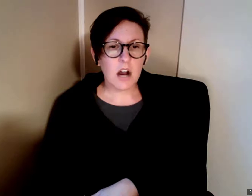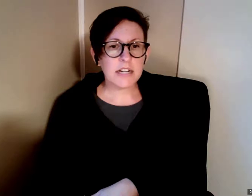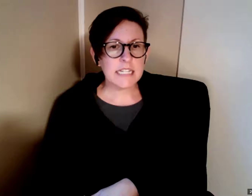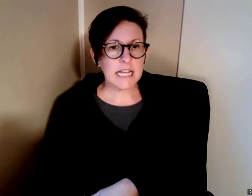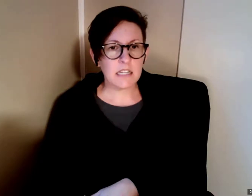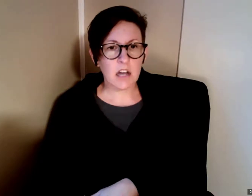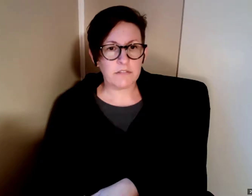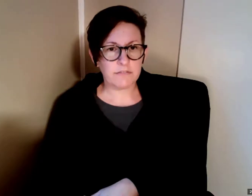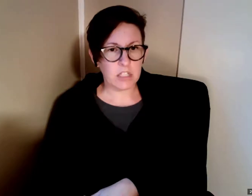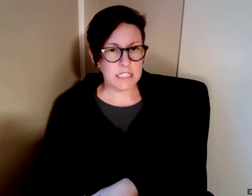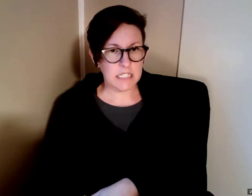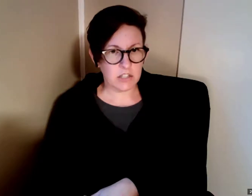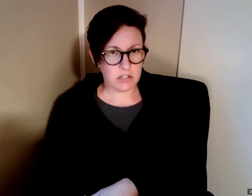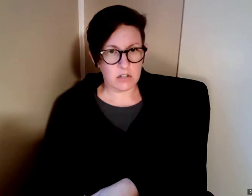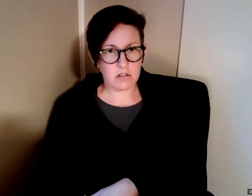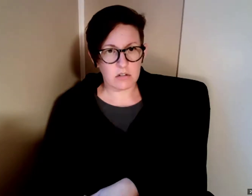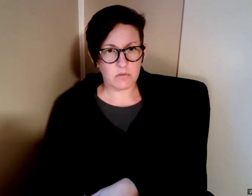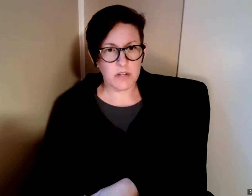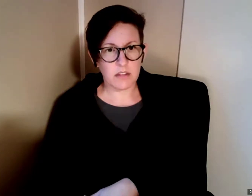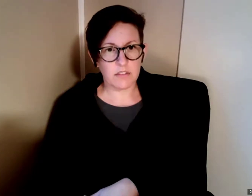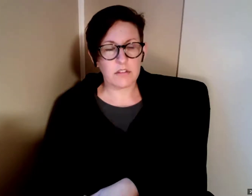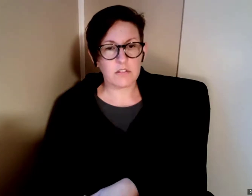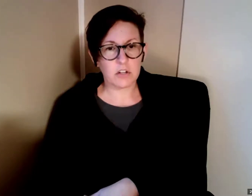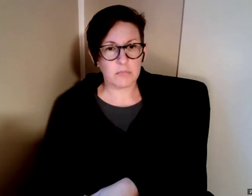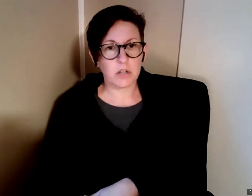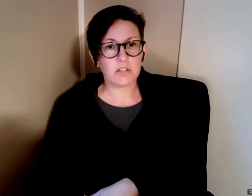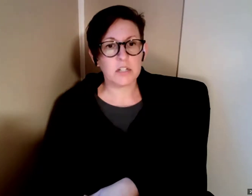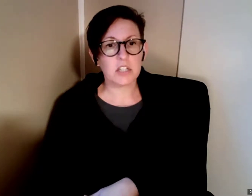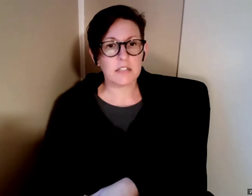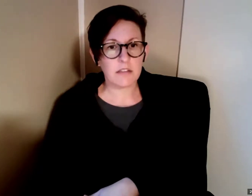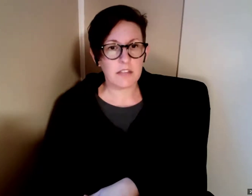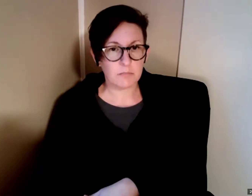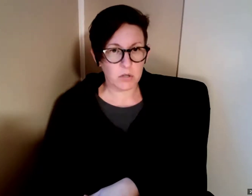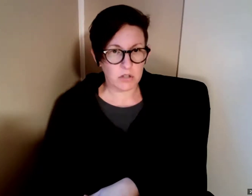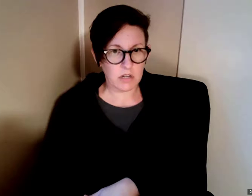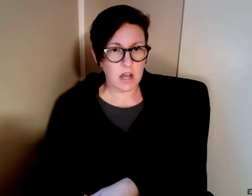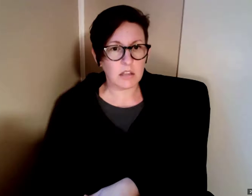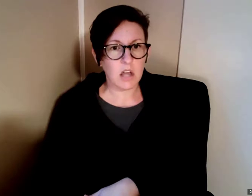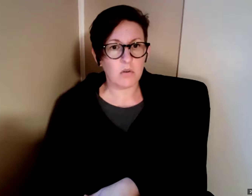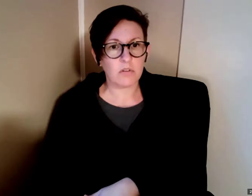Nicole she/her: Or he hasn't gone fully digital with certain books. So I just got this book on loan.